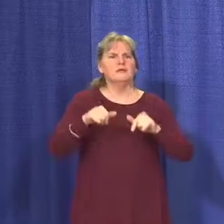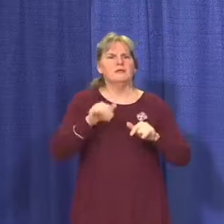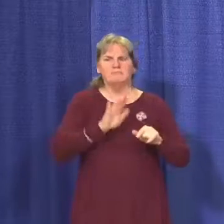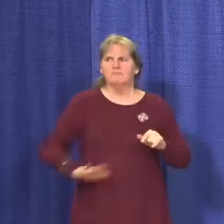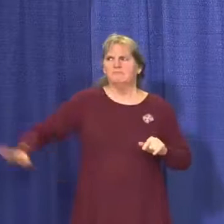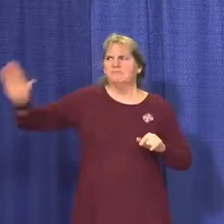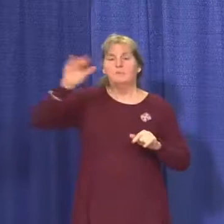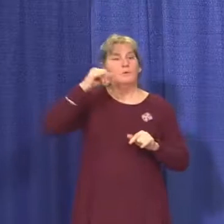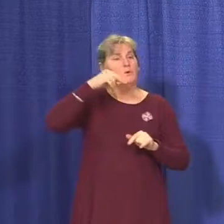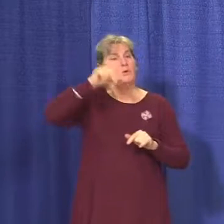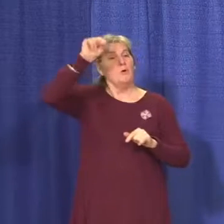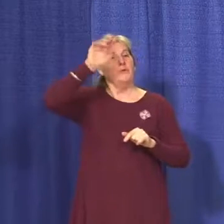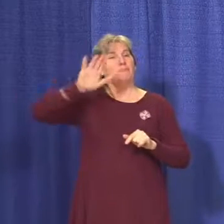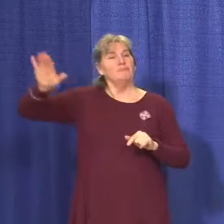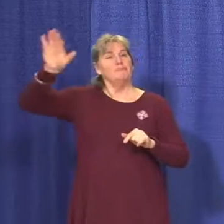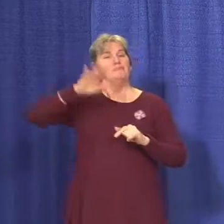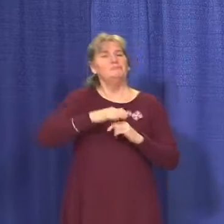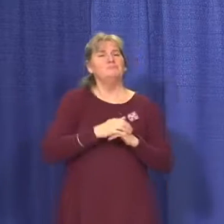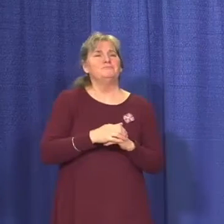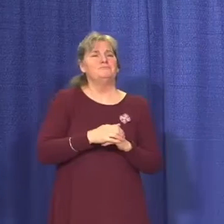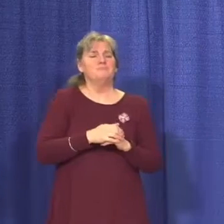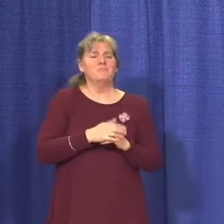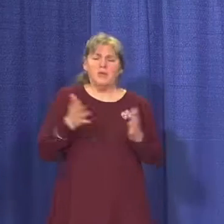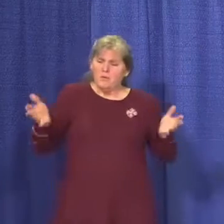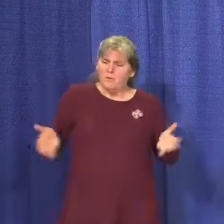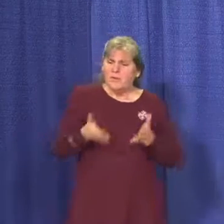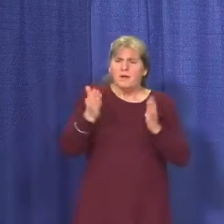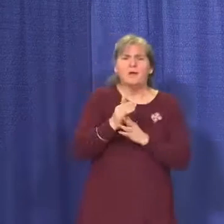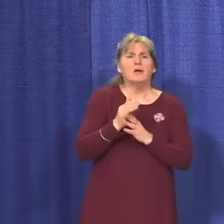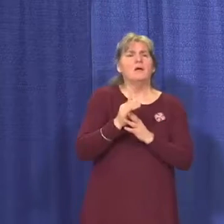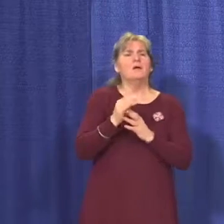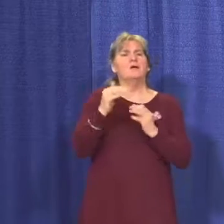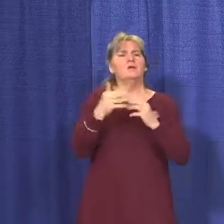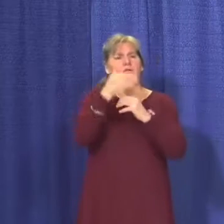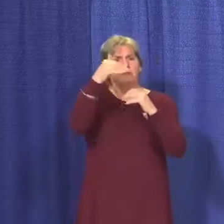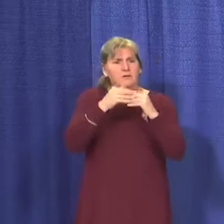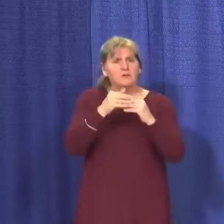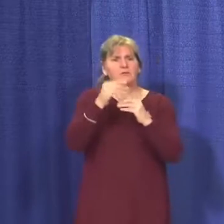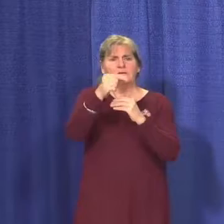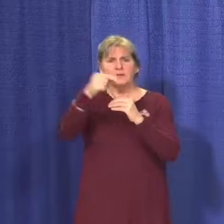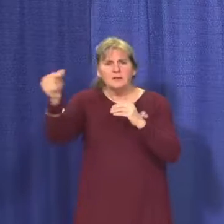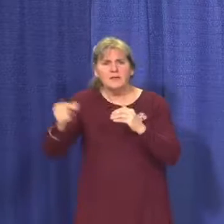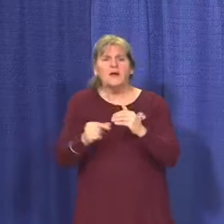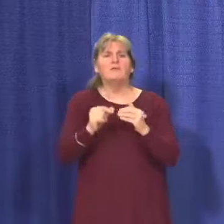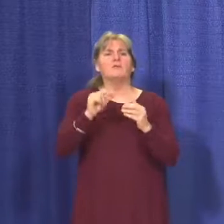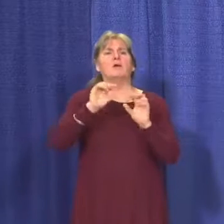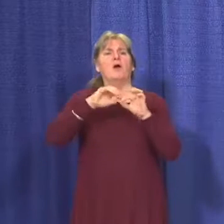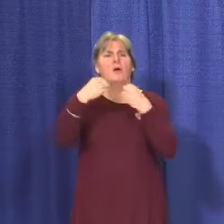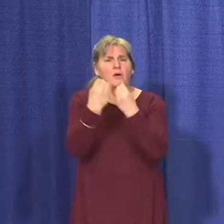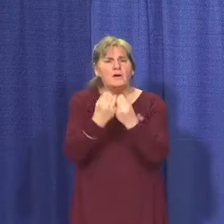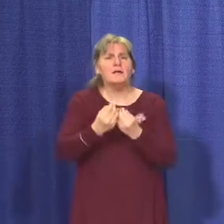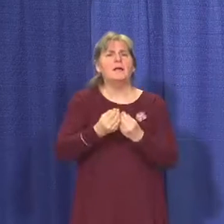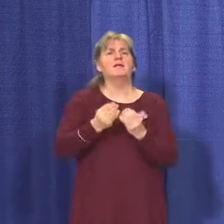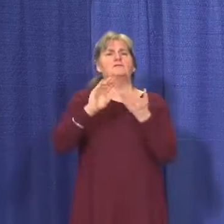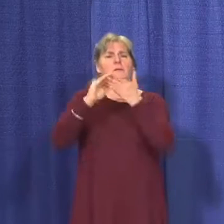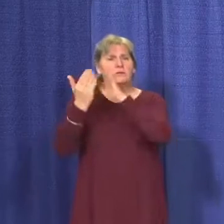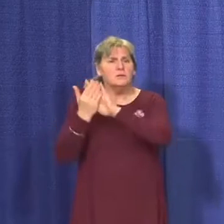across the North. We encourage first Nations governments, organizations, community housing providers, in